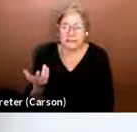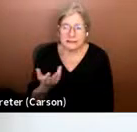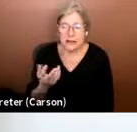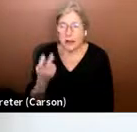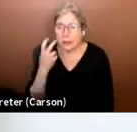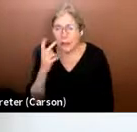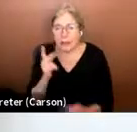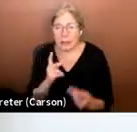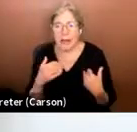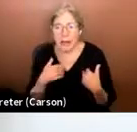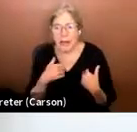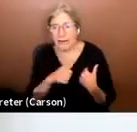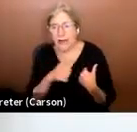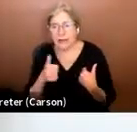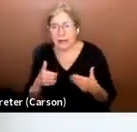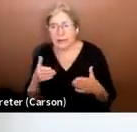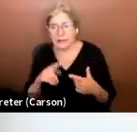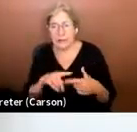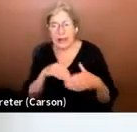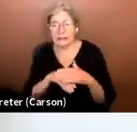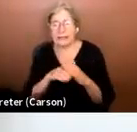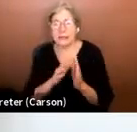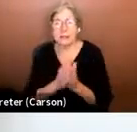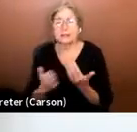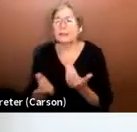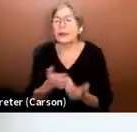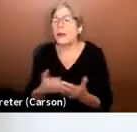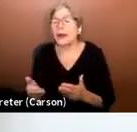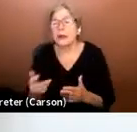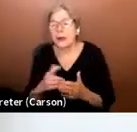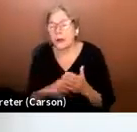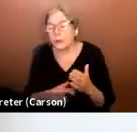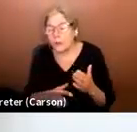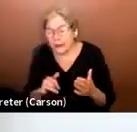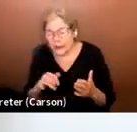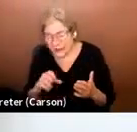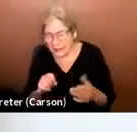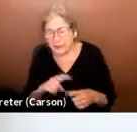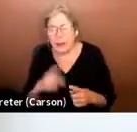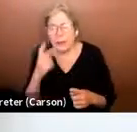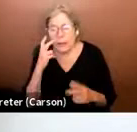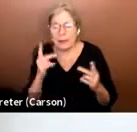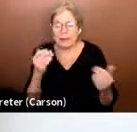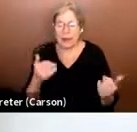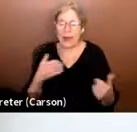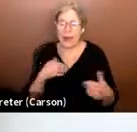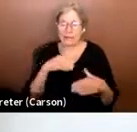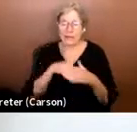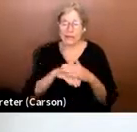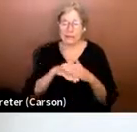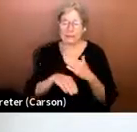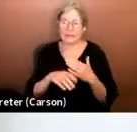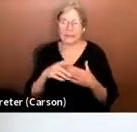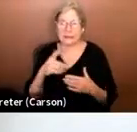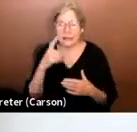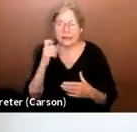alternative means of access to these books. Blind people now have them thanks to the work you are doing and to